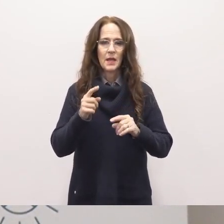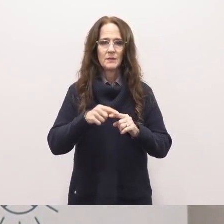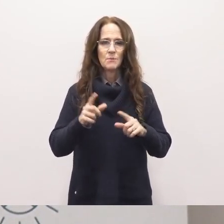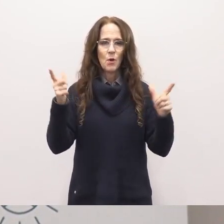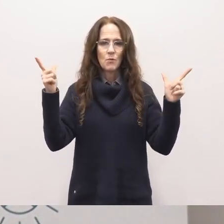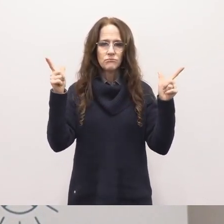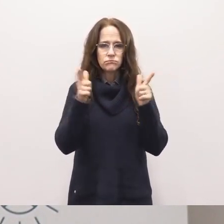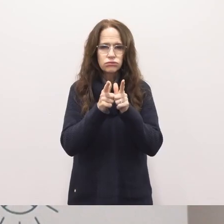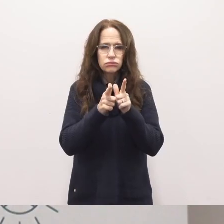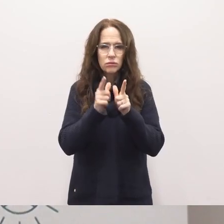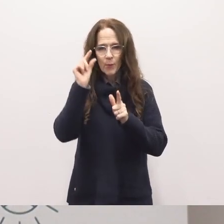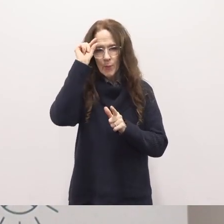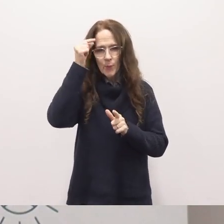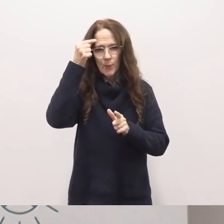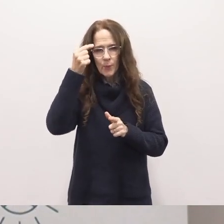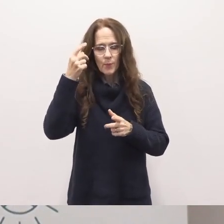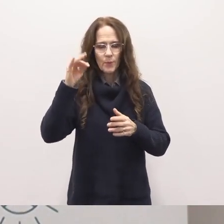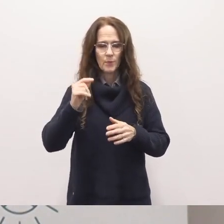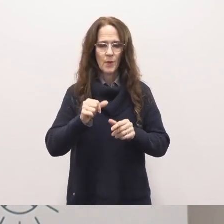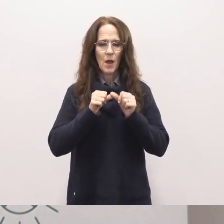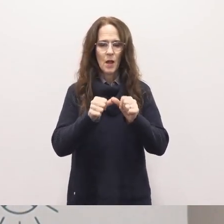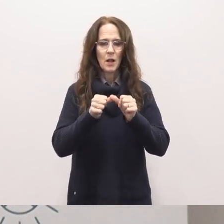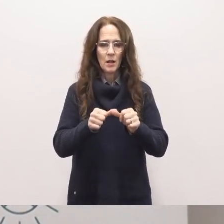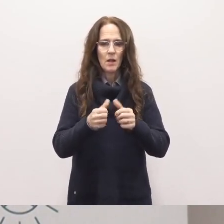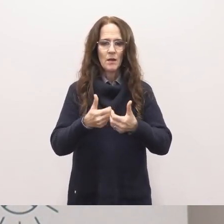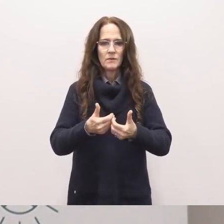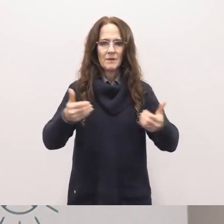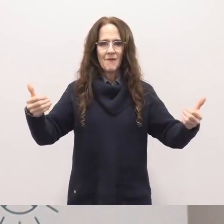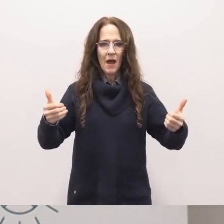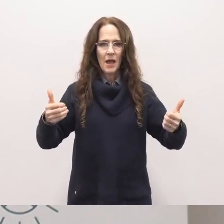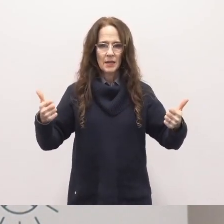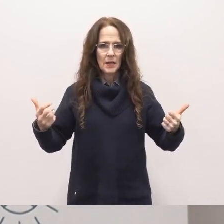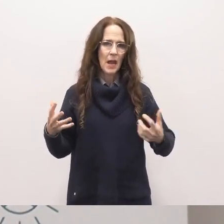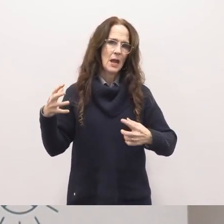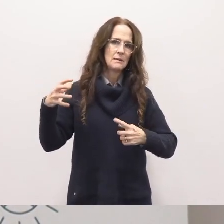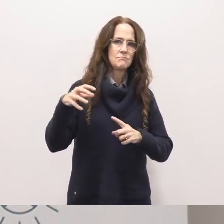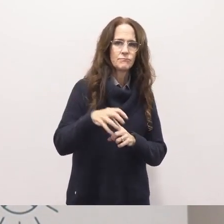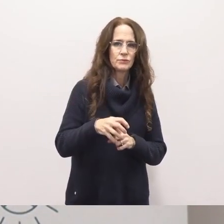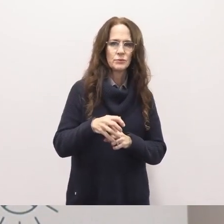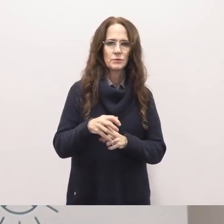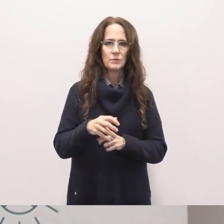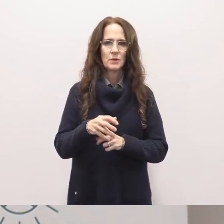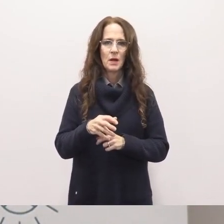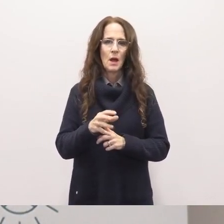and play to long-standing practices of divide and conquer. Dr. Martin Luther King Jr.